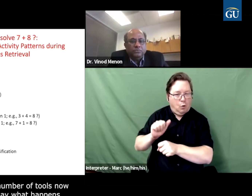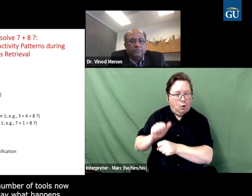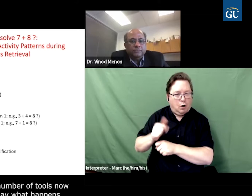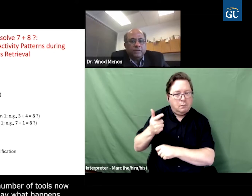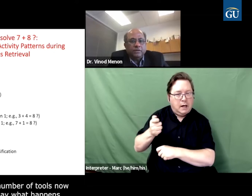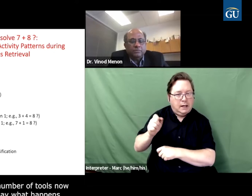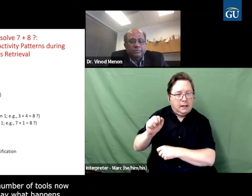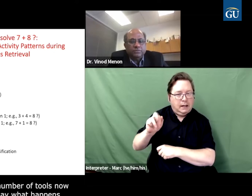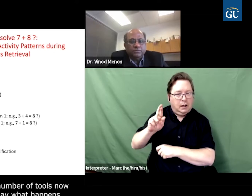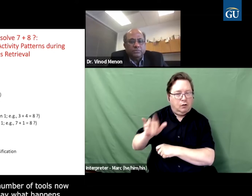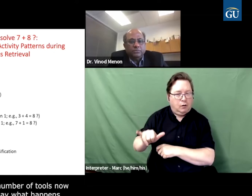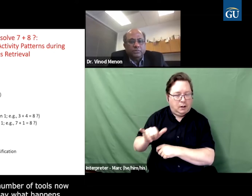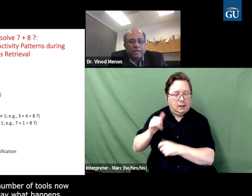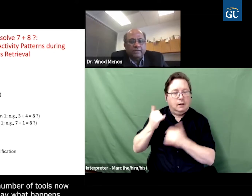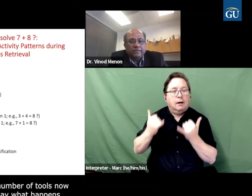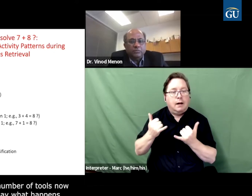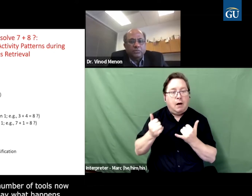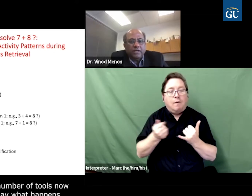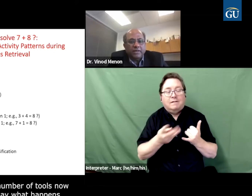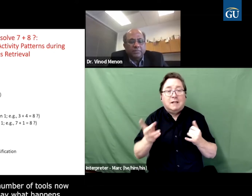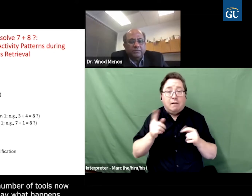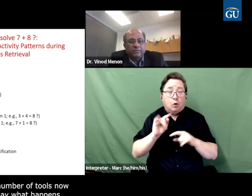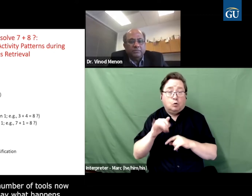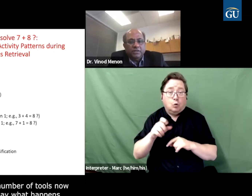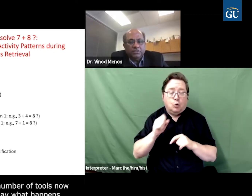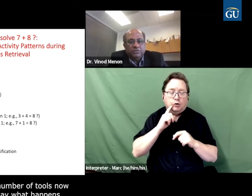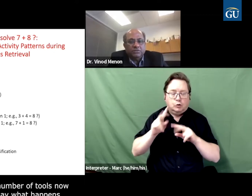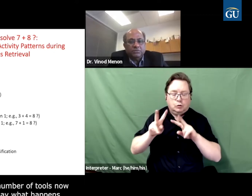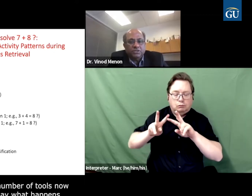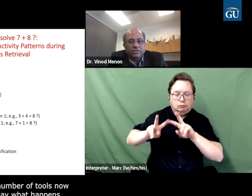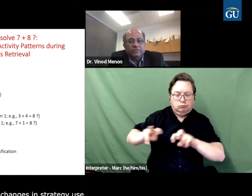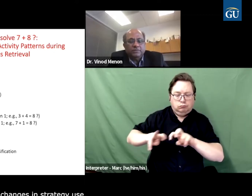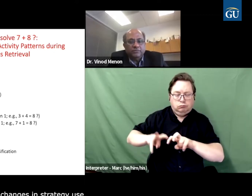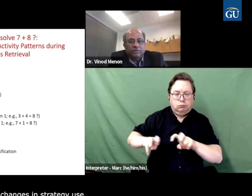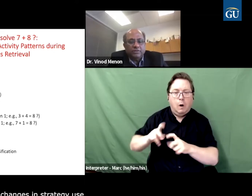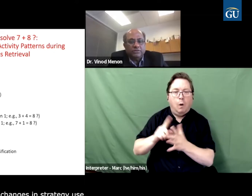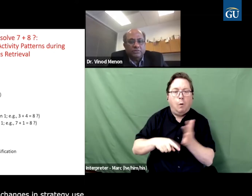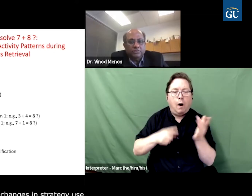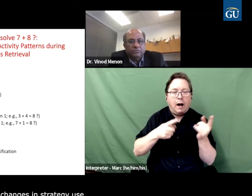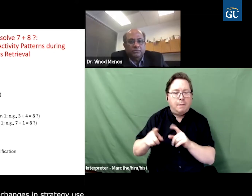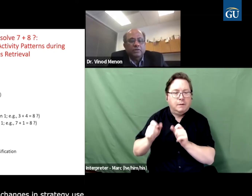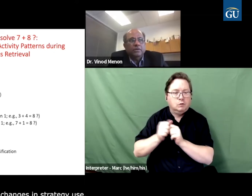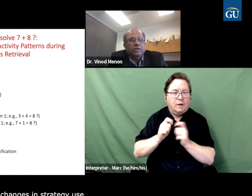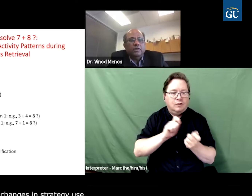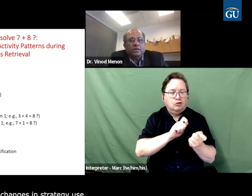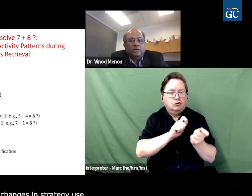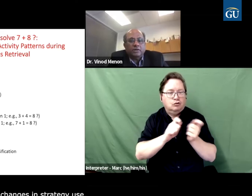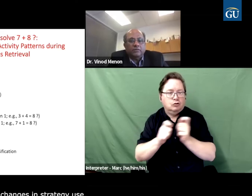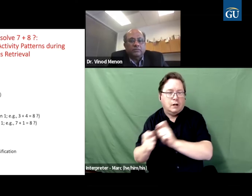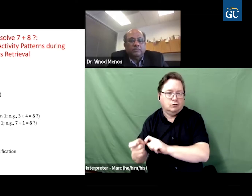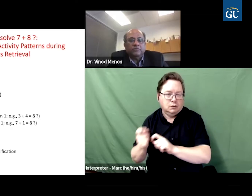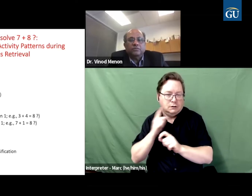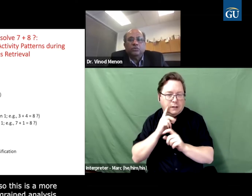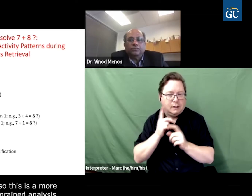used a number of tools now to assay what happens in relation to changes in